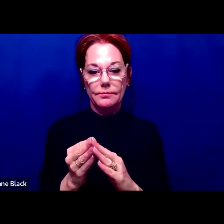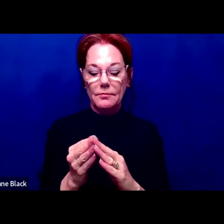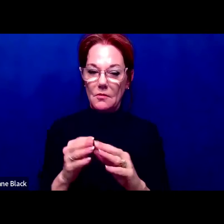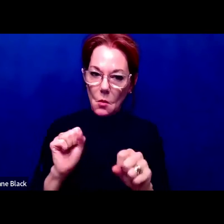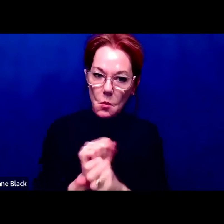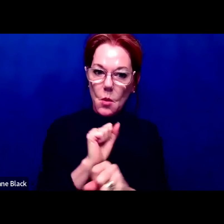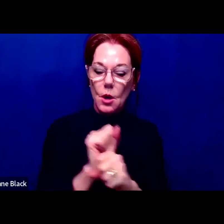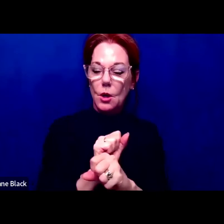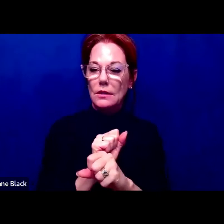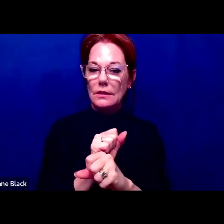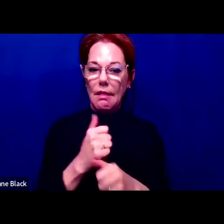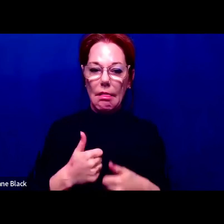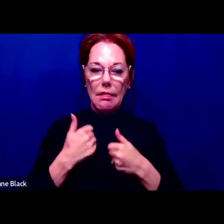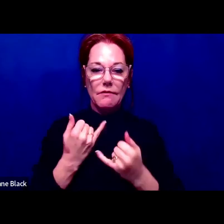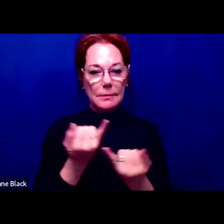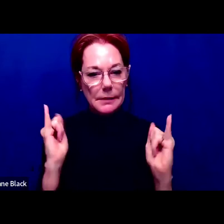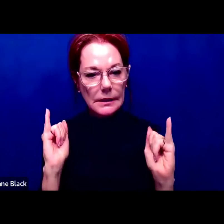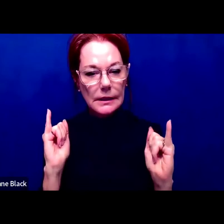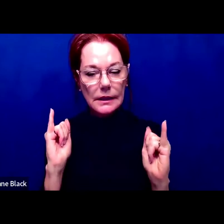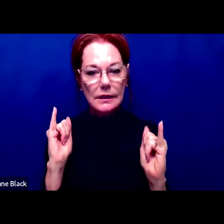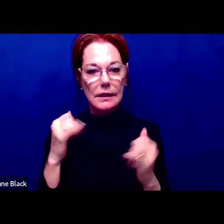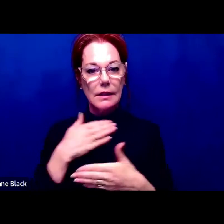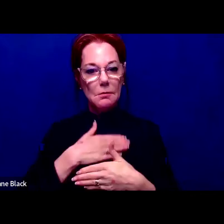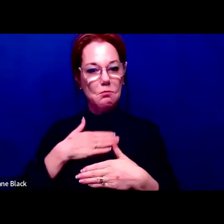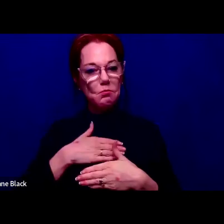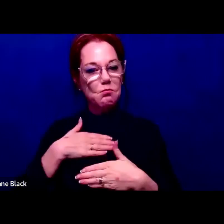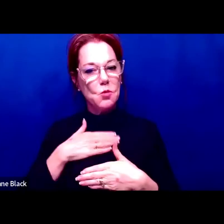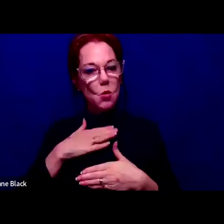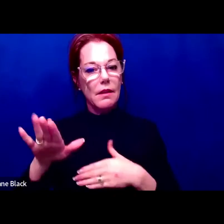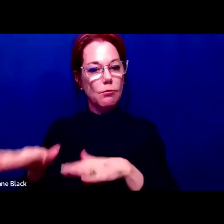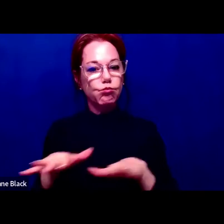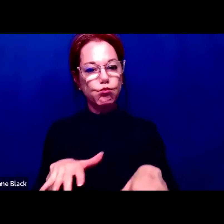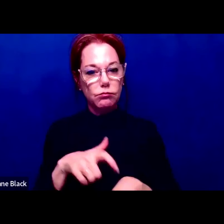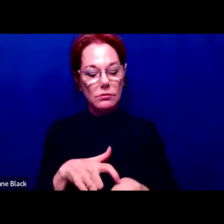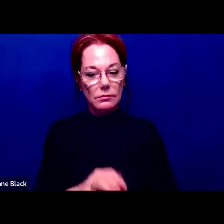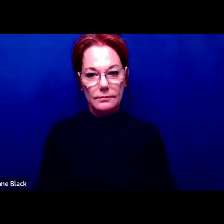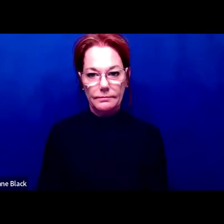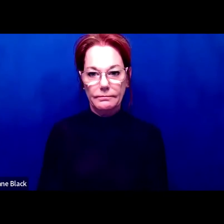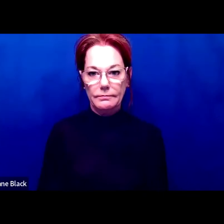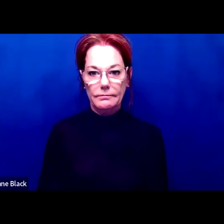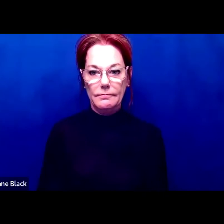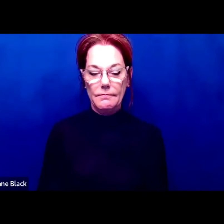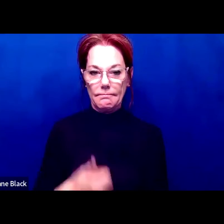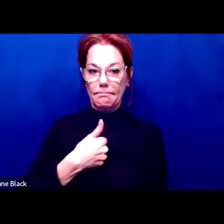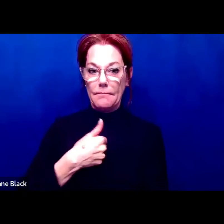independently, and can enjoy their leisure time. And as a longtime advocate, I know